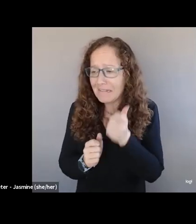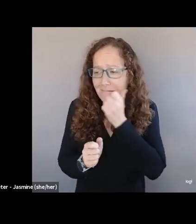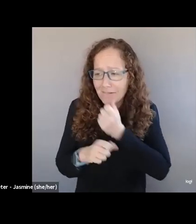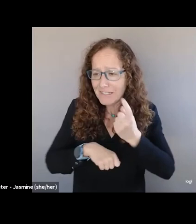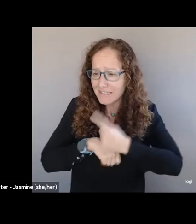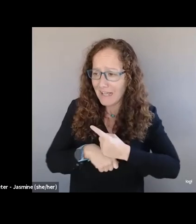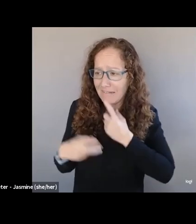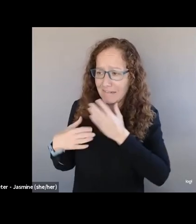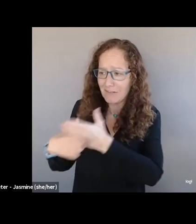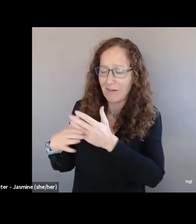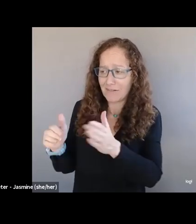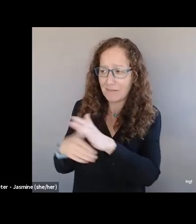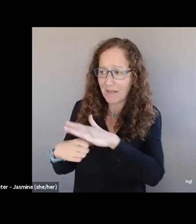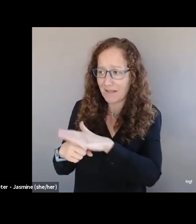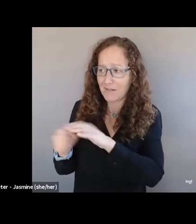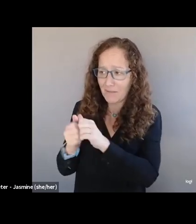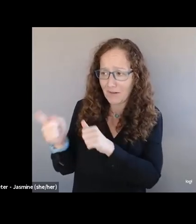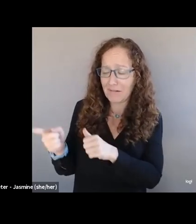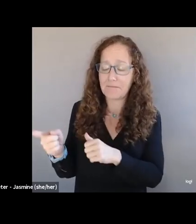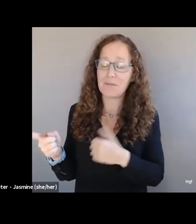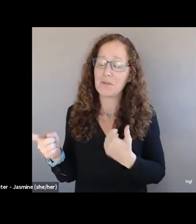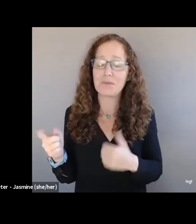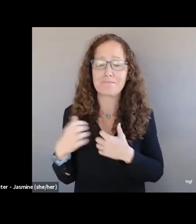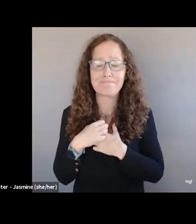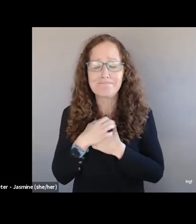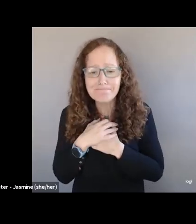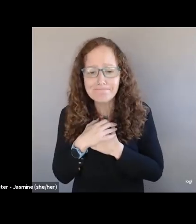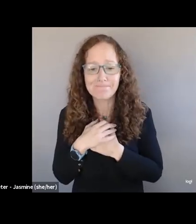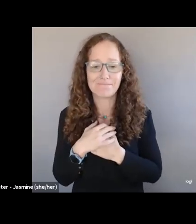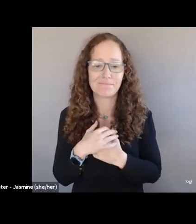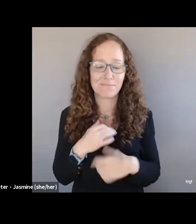space with her because it is truly probably will be the most